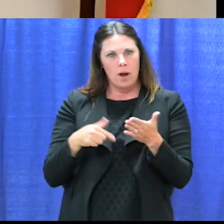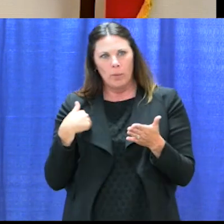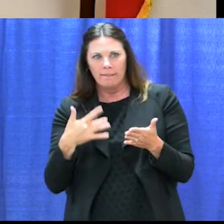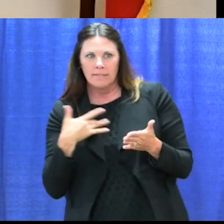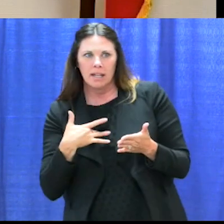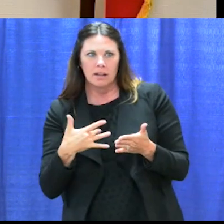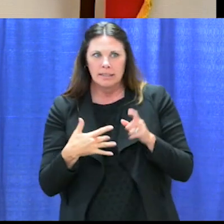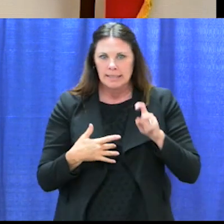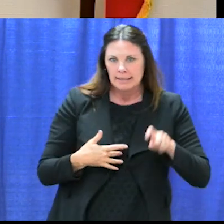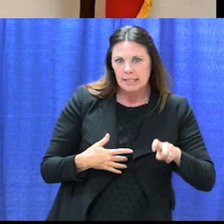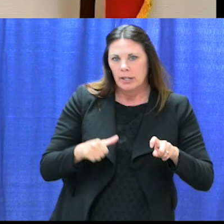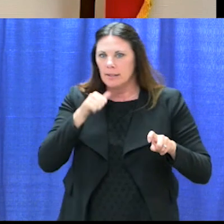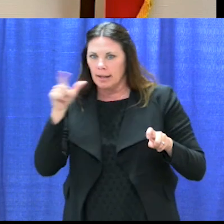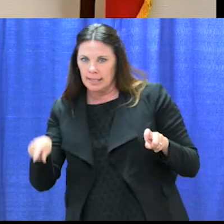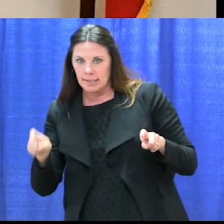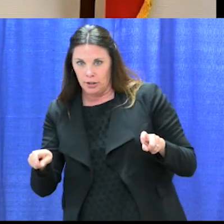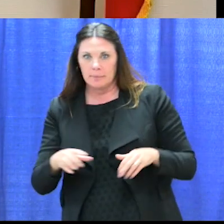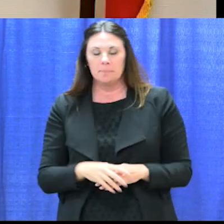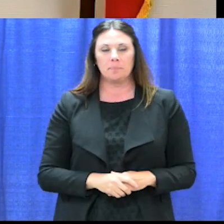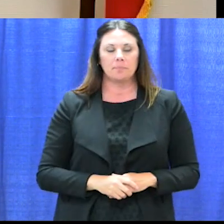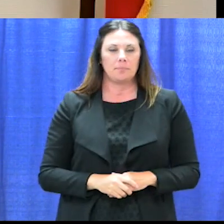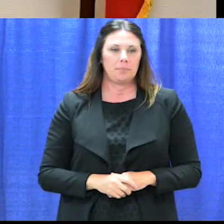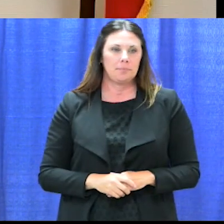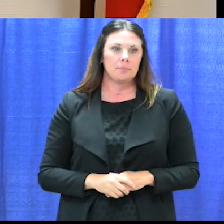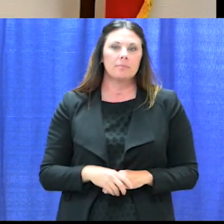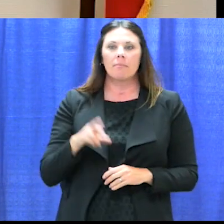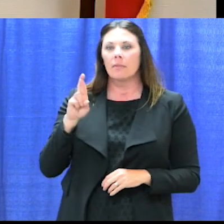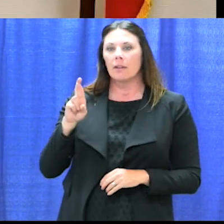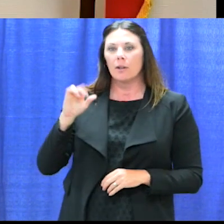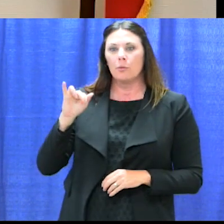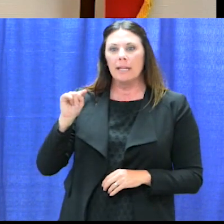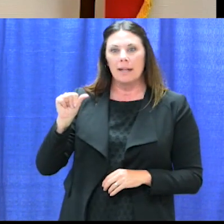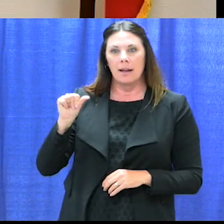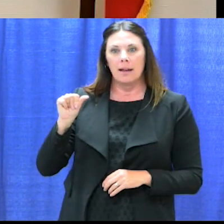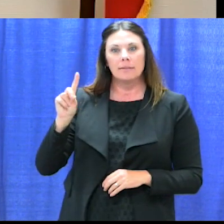But first I want to acknowledge Rena Davis who's available and Rena you'll get a minute